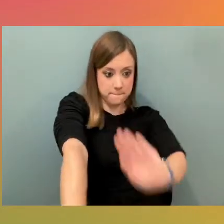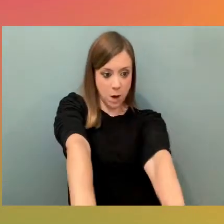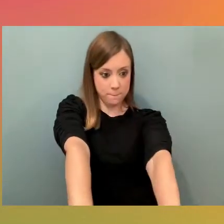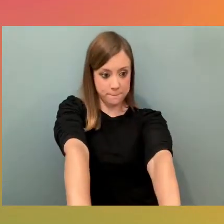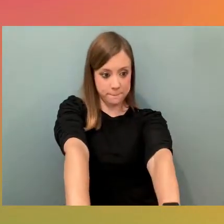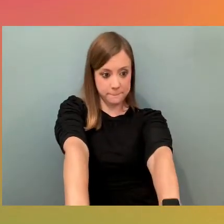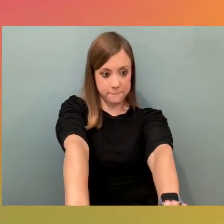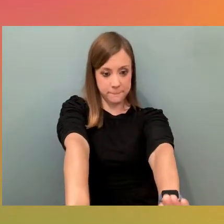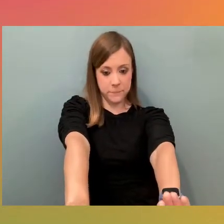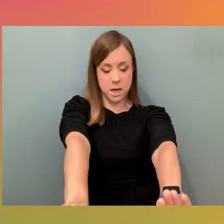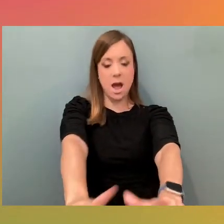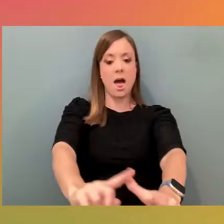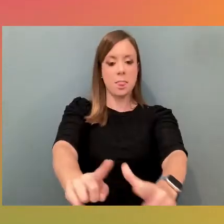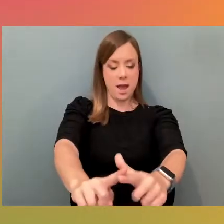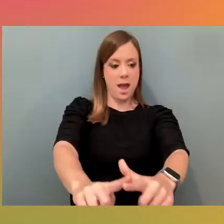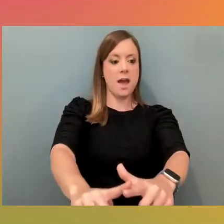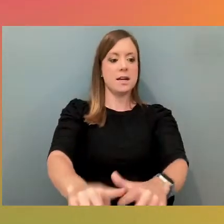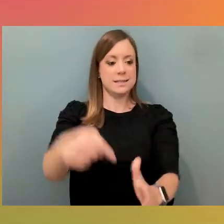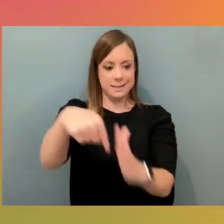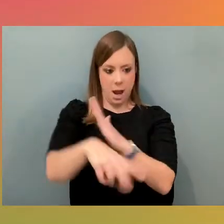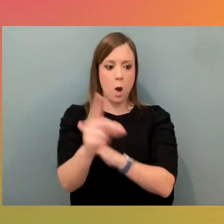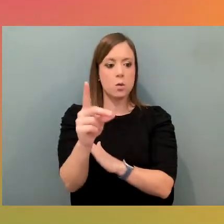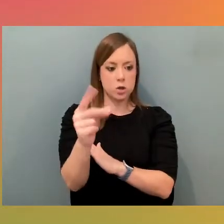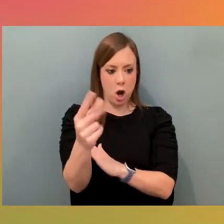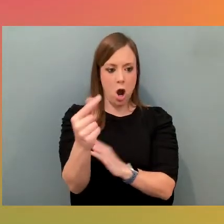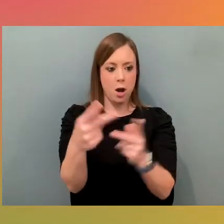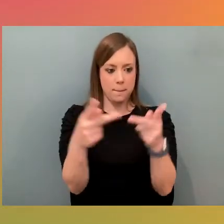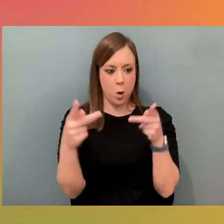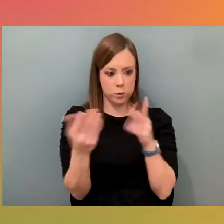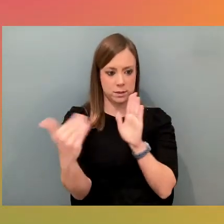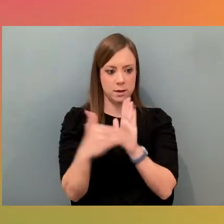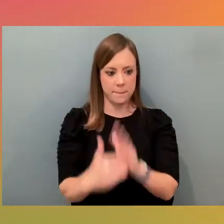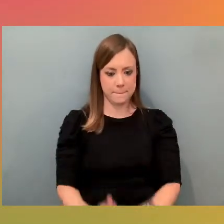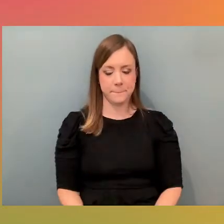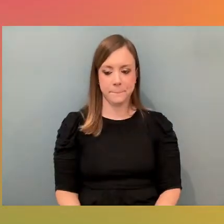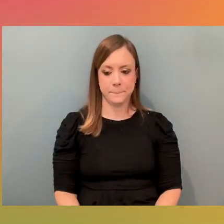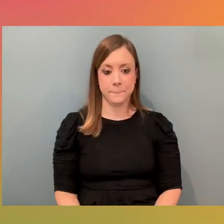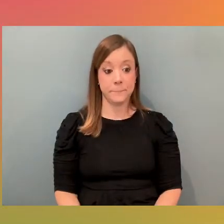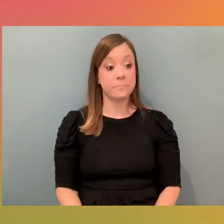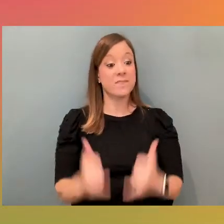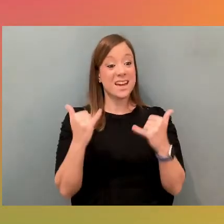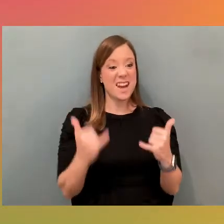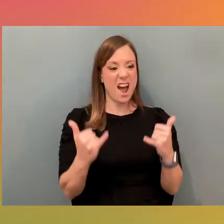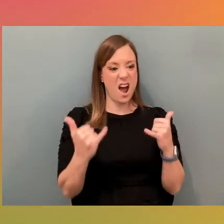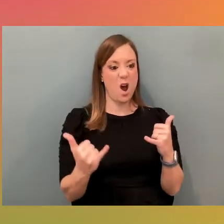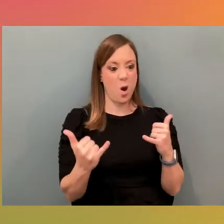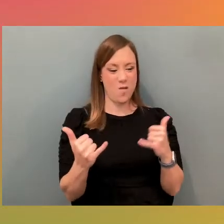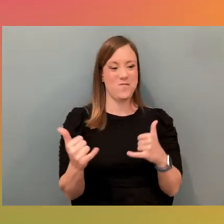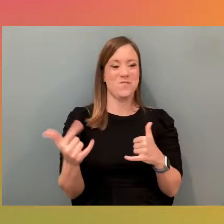AND EXHALE OUT. TAKE YOUR HANDS DOWN TO THE GROUND. STEP BACK DOWNWARD FACING DOG.